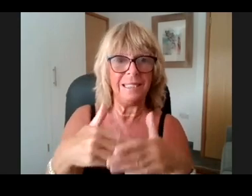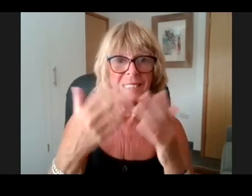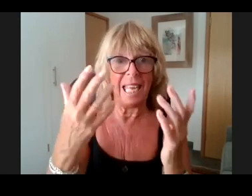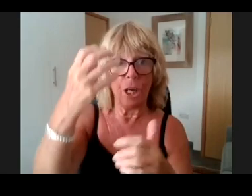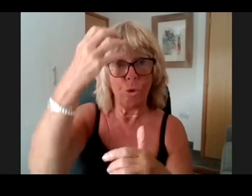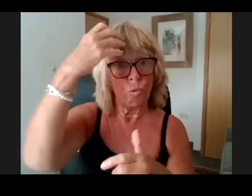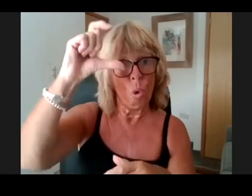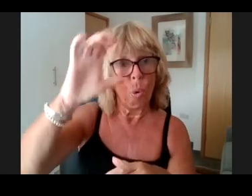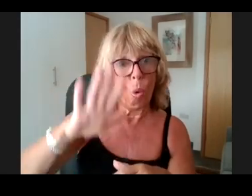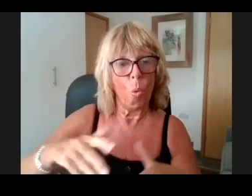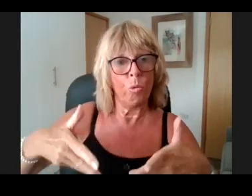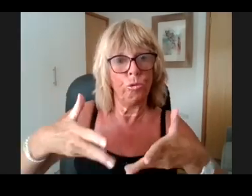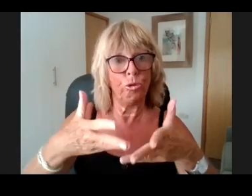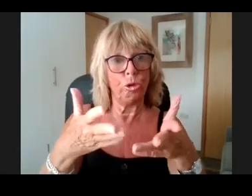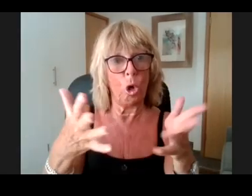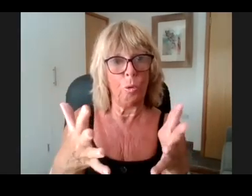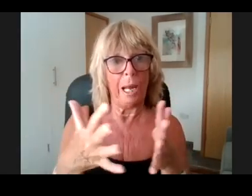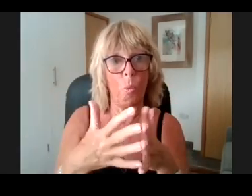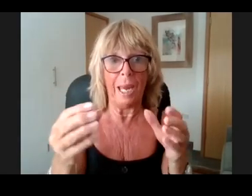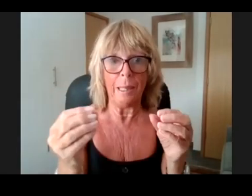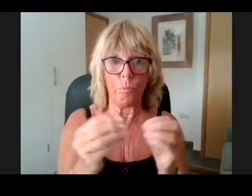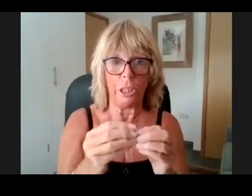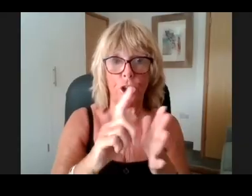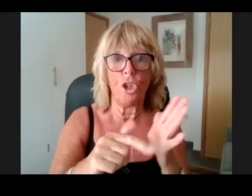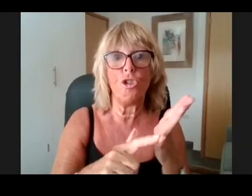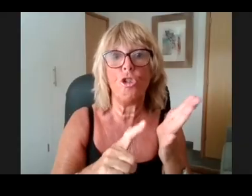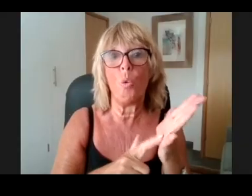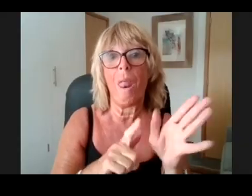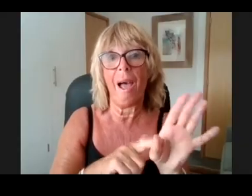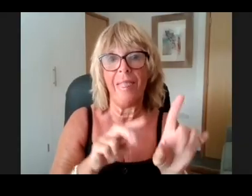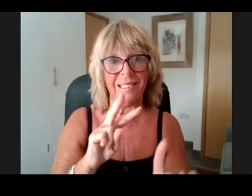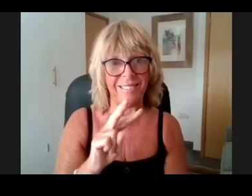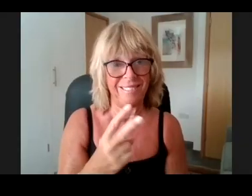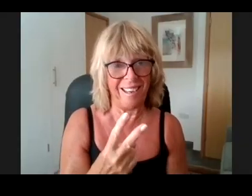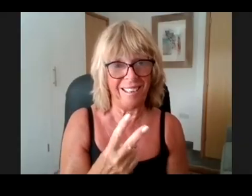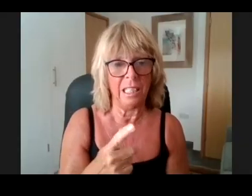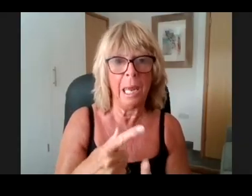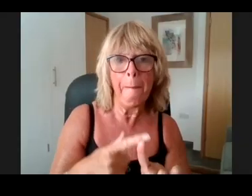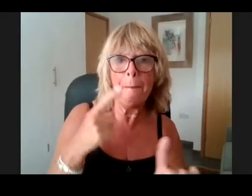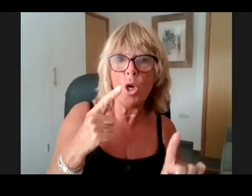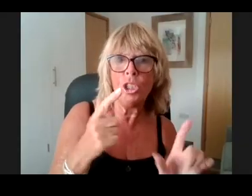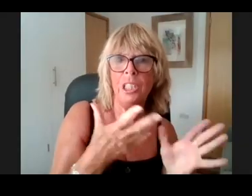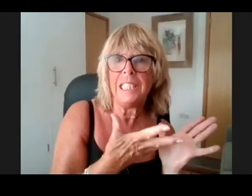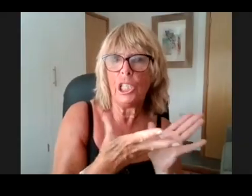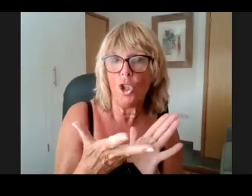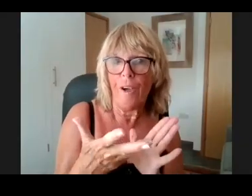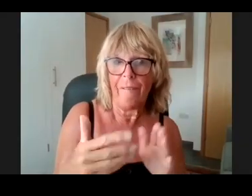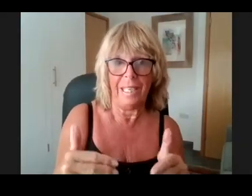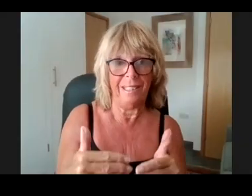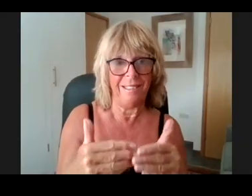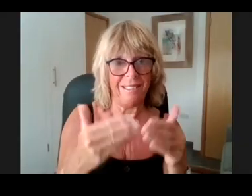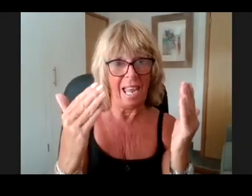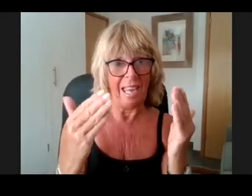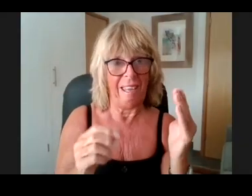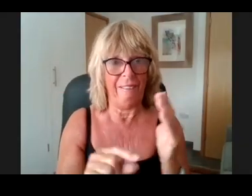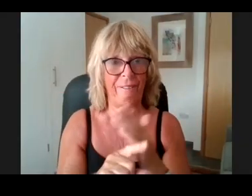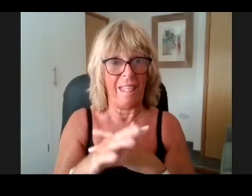Wadebridge on July the second it's an emergency services day and an event for people with learning